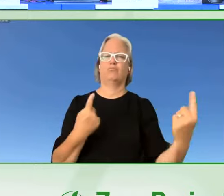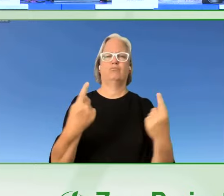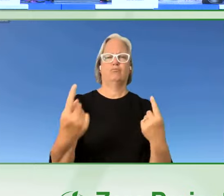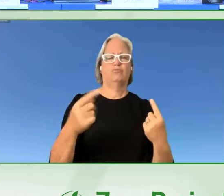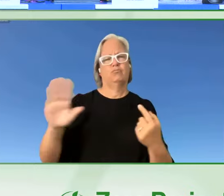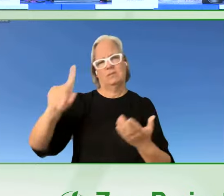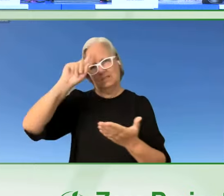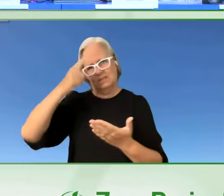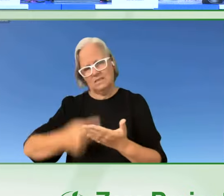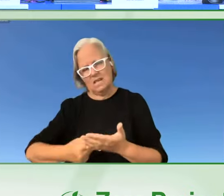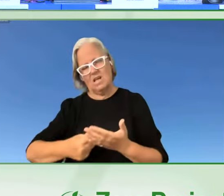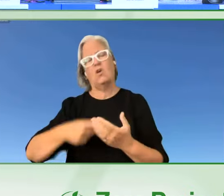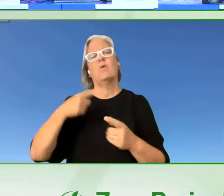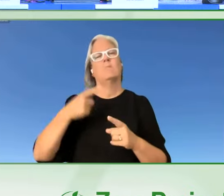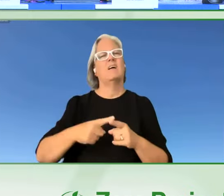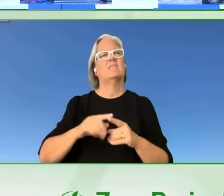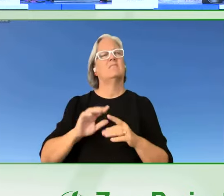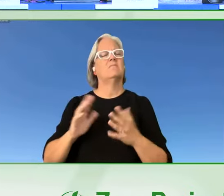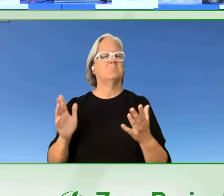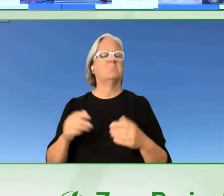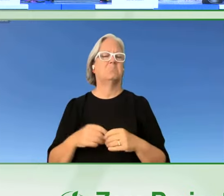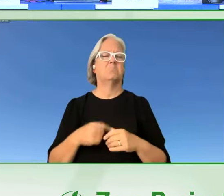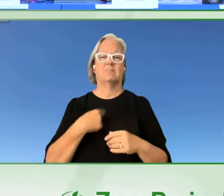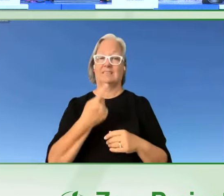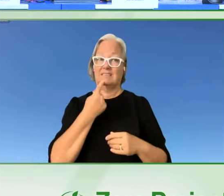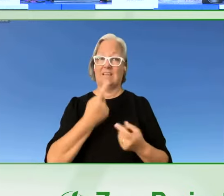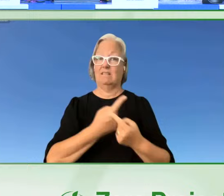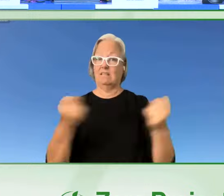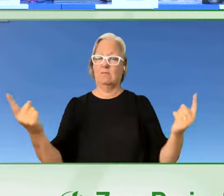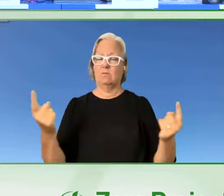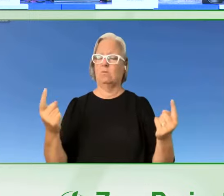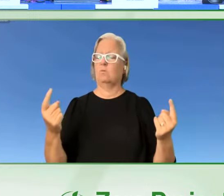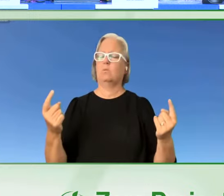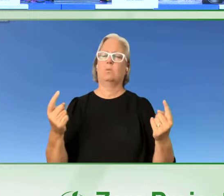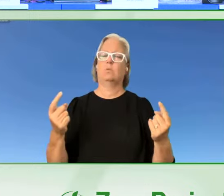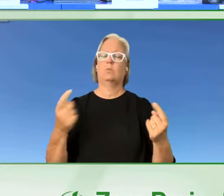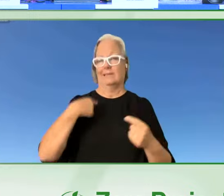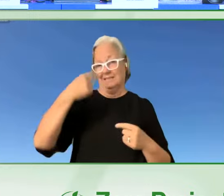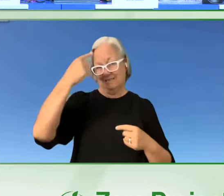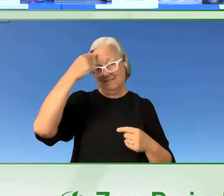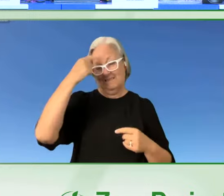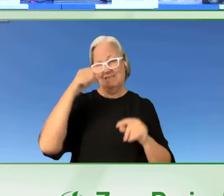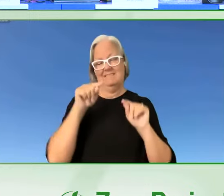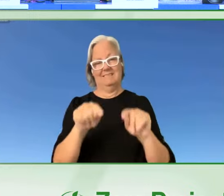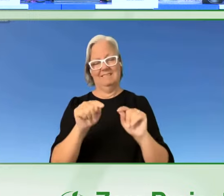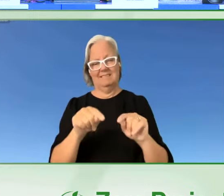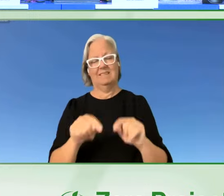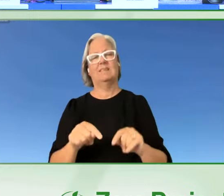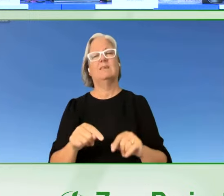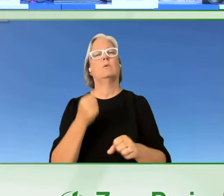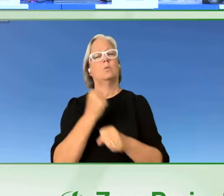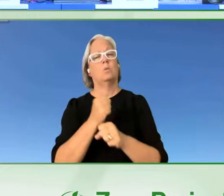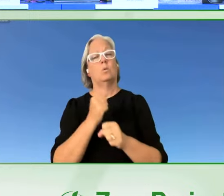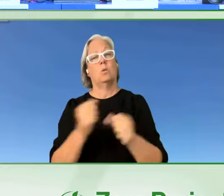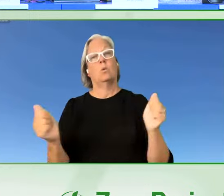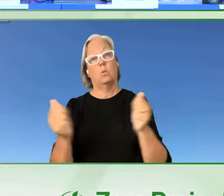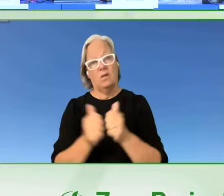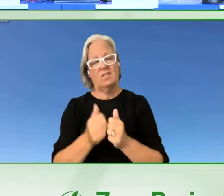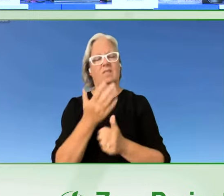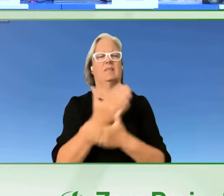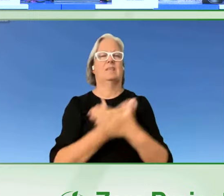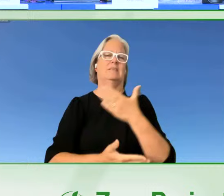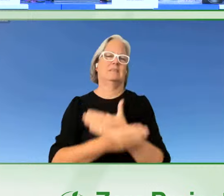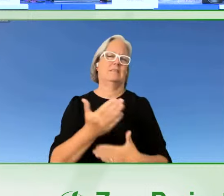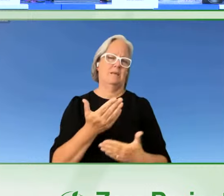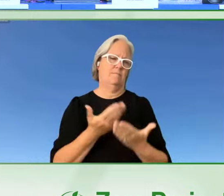But we do not want this curriculum to be boring because we do not want that curriculum to